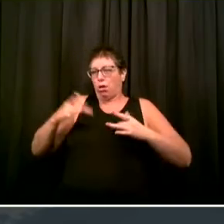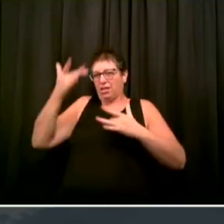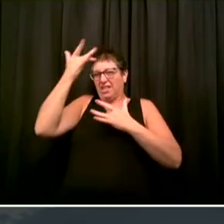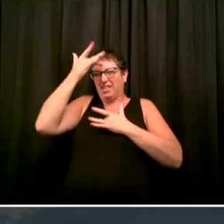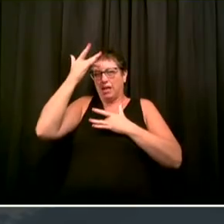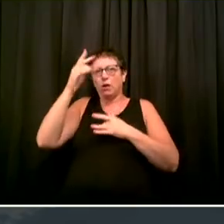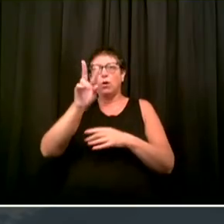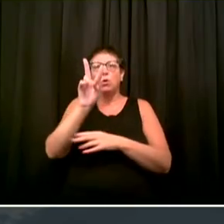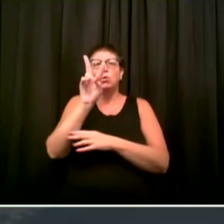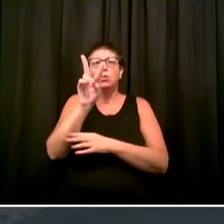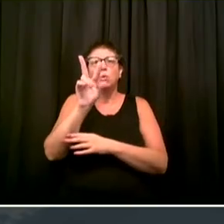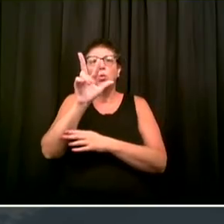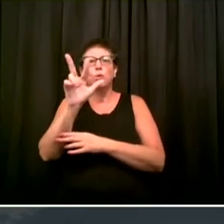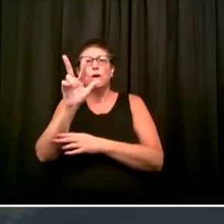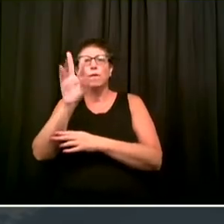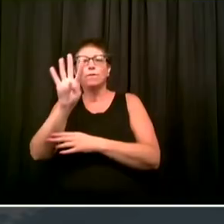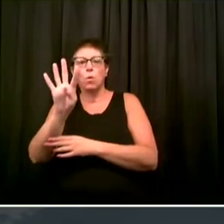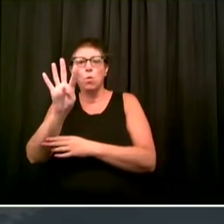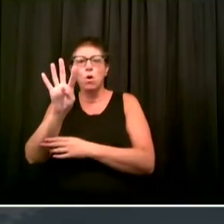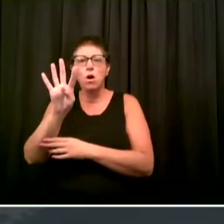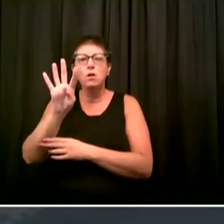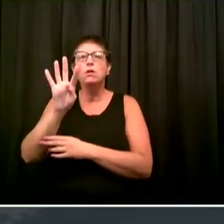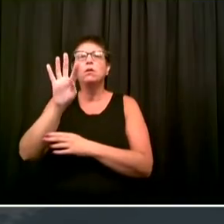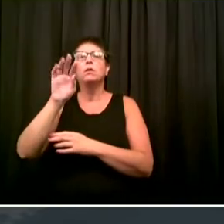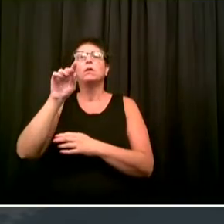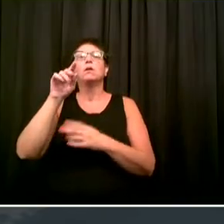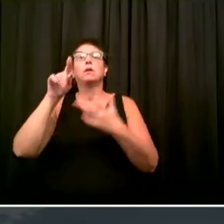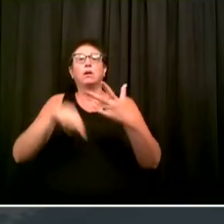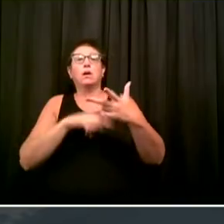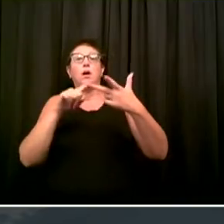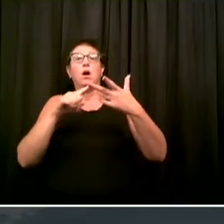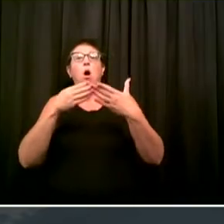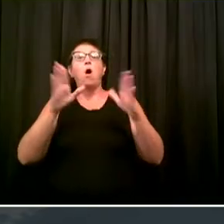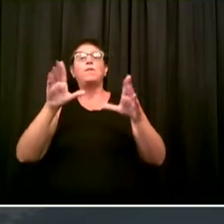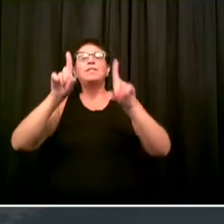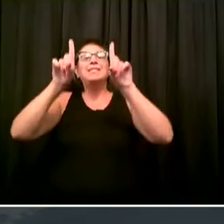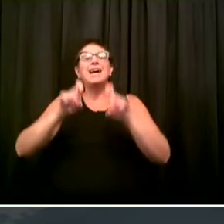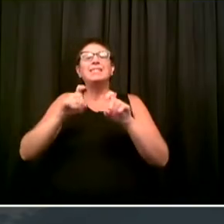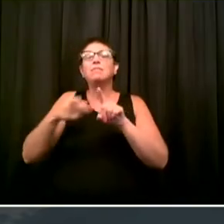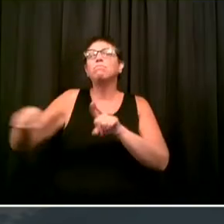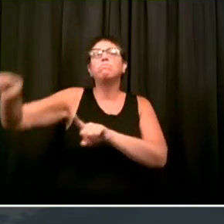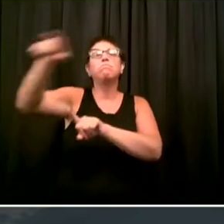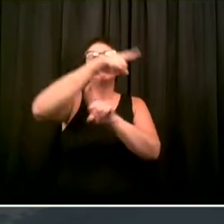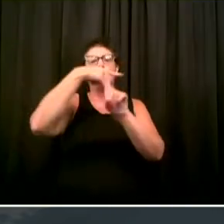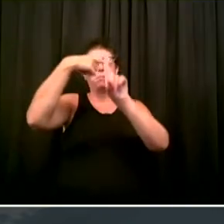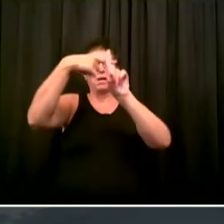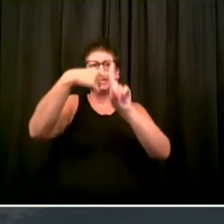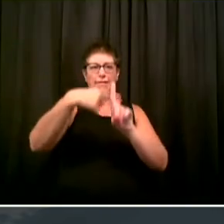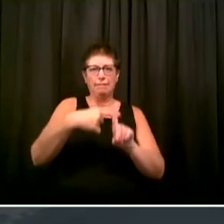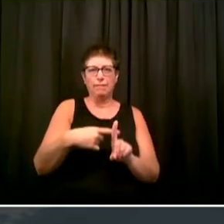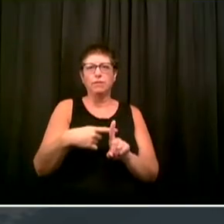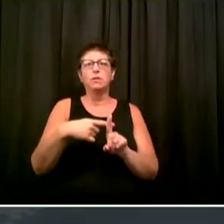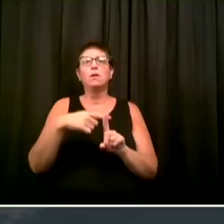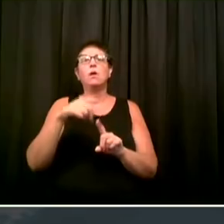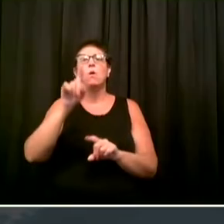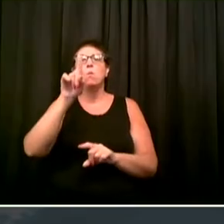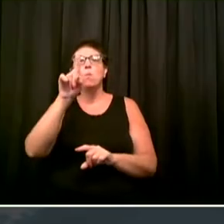REPORTED CASES SEVEN-DAY